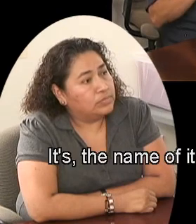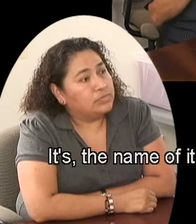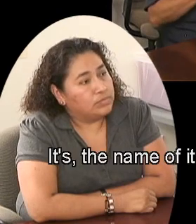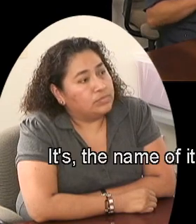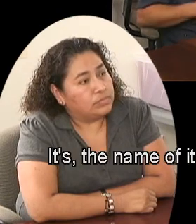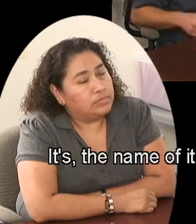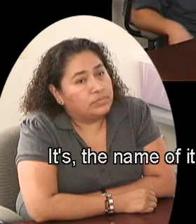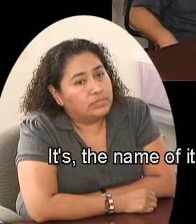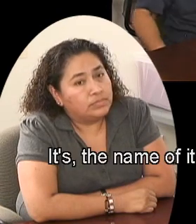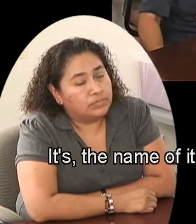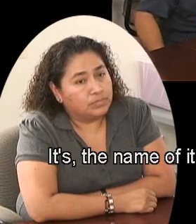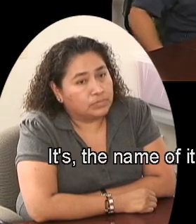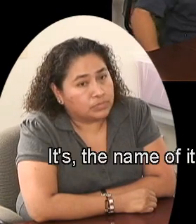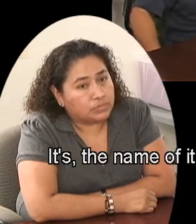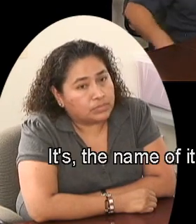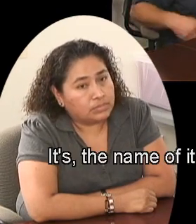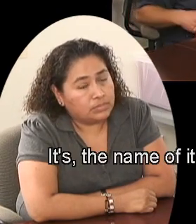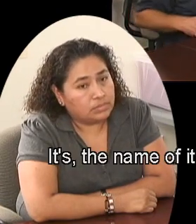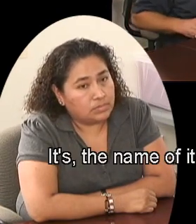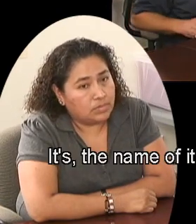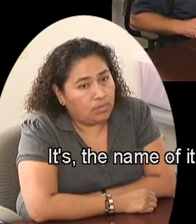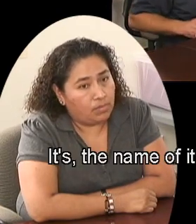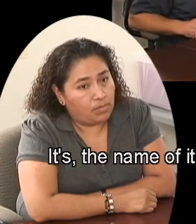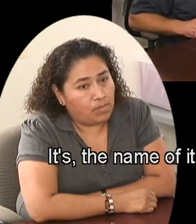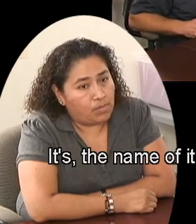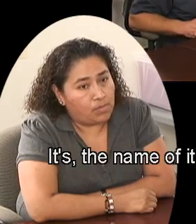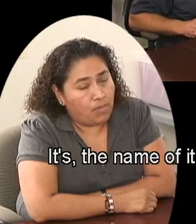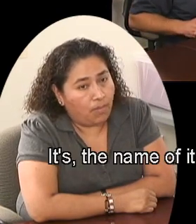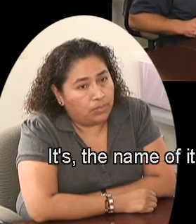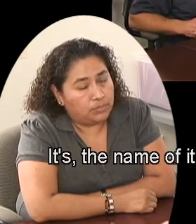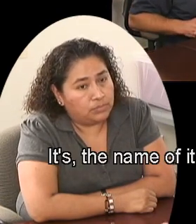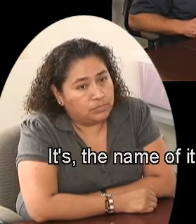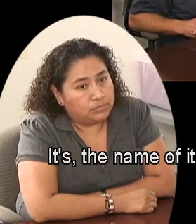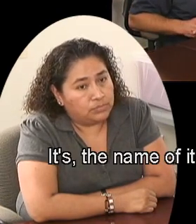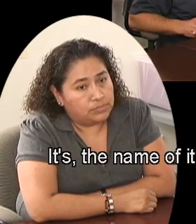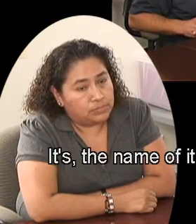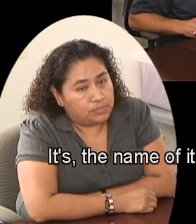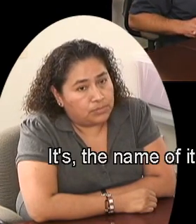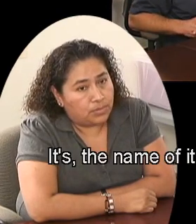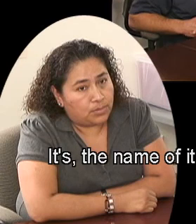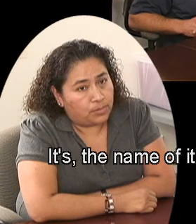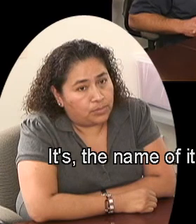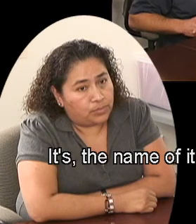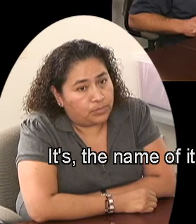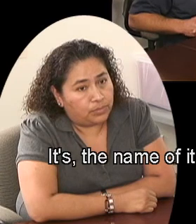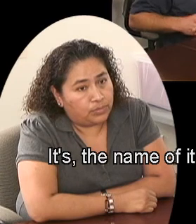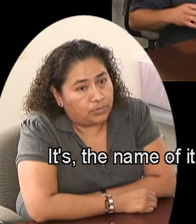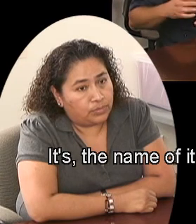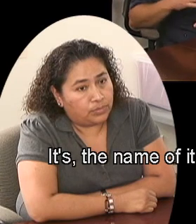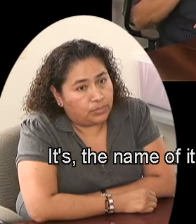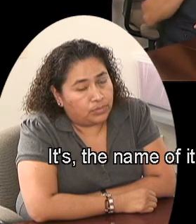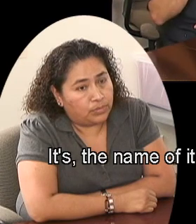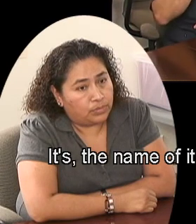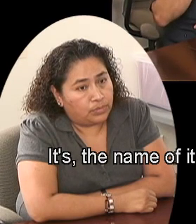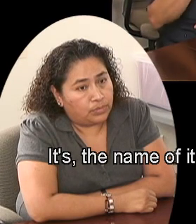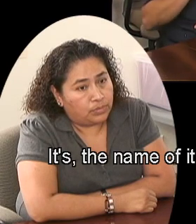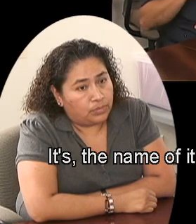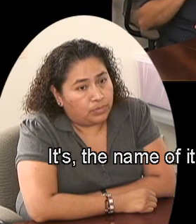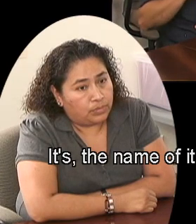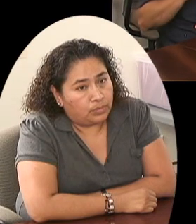It's, the name of it is a mock application for work.